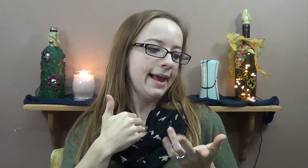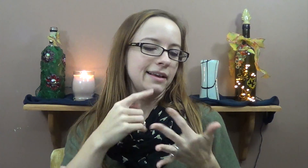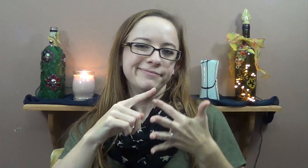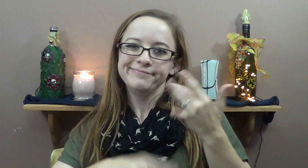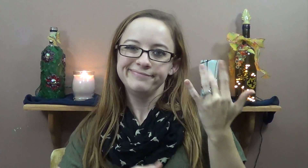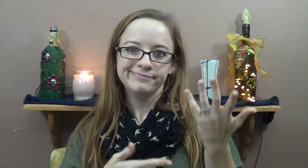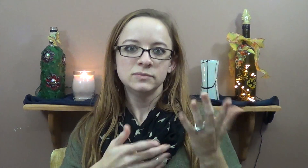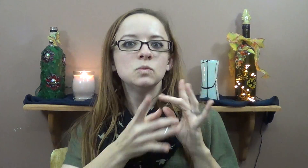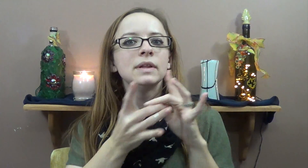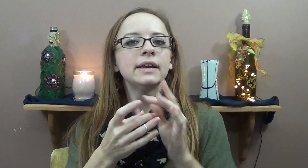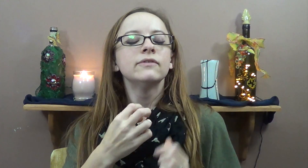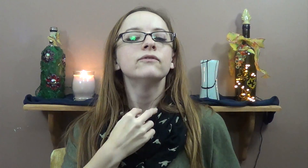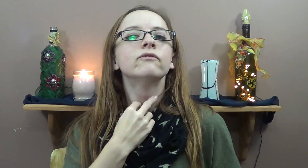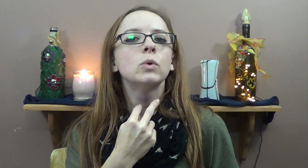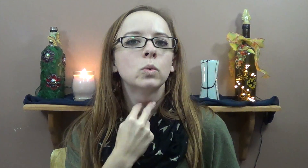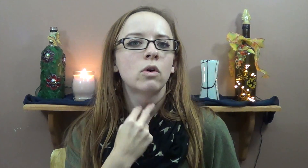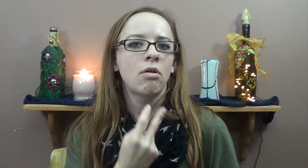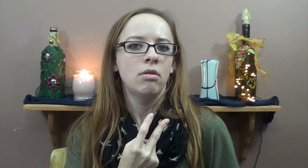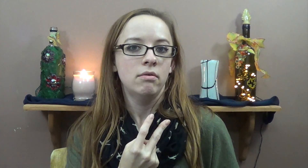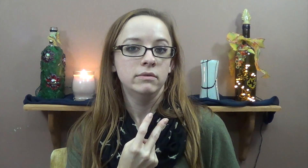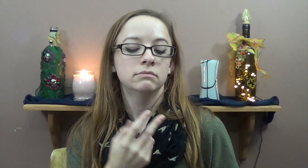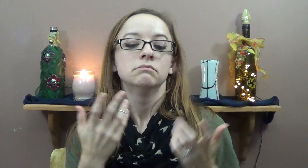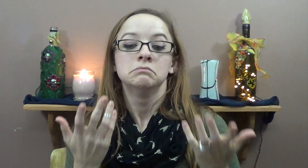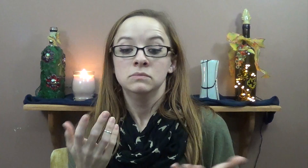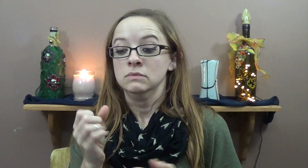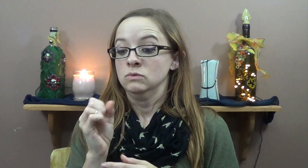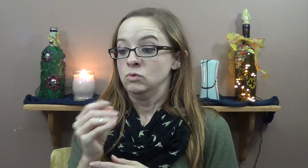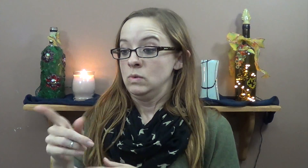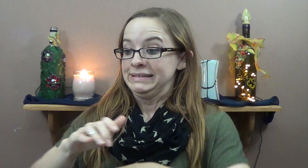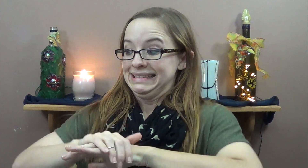umm you know there's a lot of things included with the vocal part